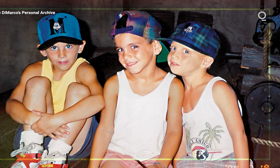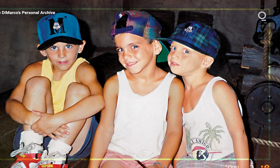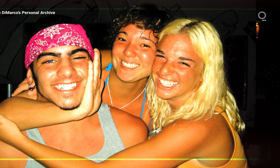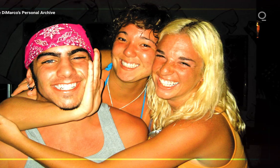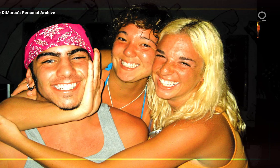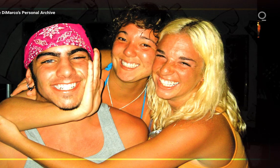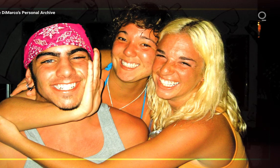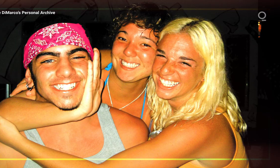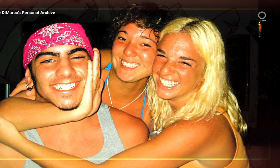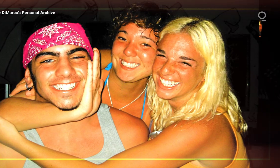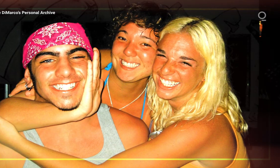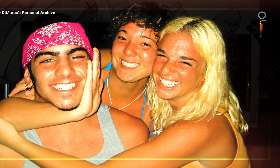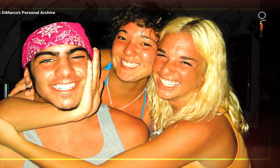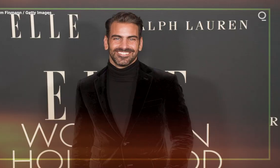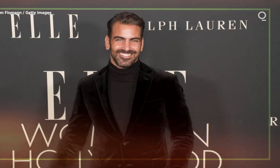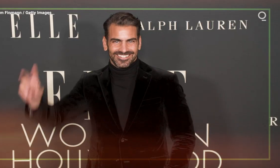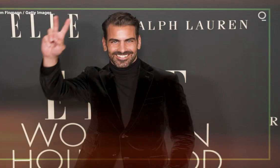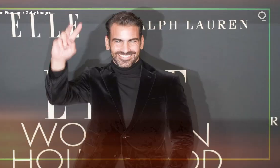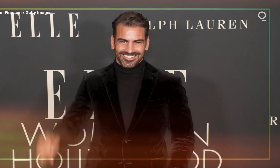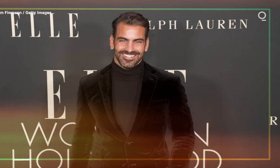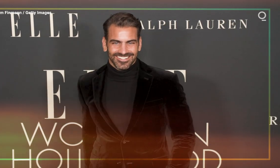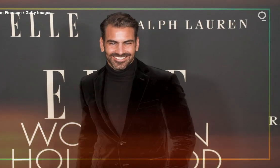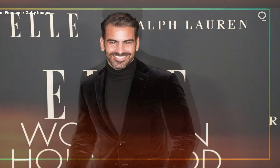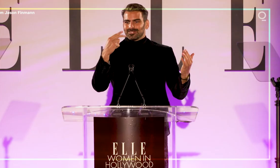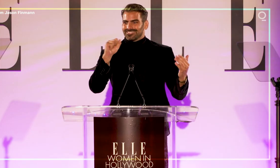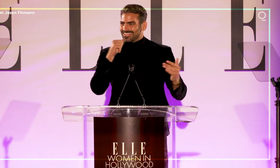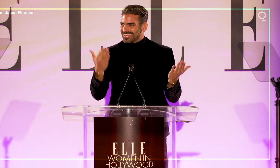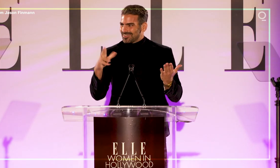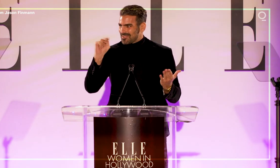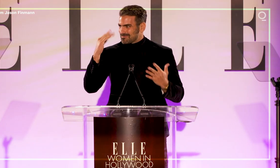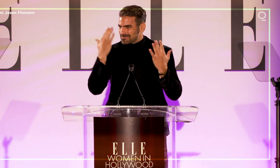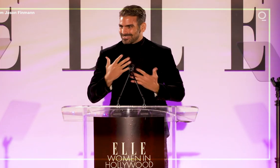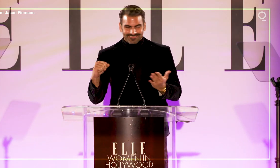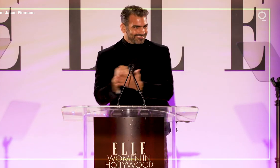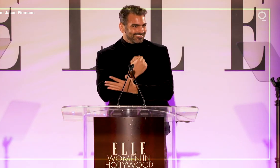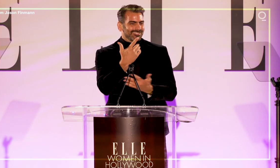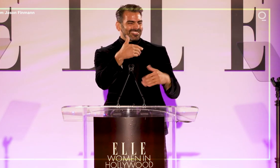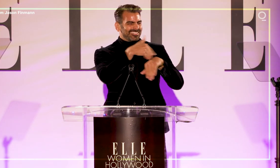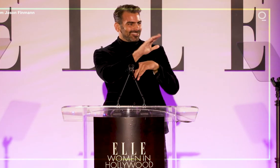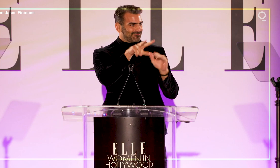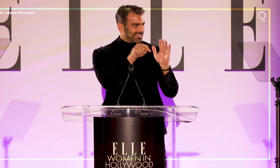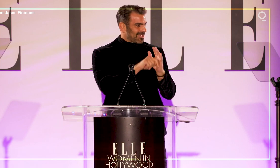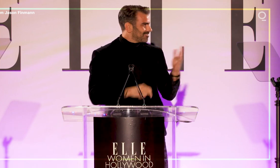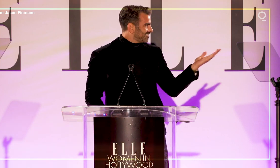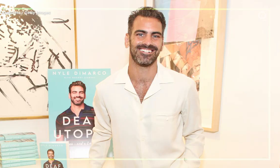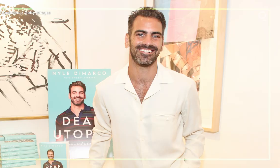choosing not to communicate vocally and has long challenged the notion that learning to sign can hinder the ability to speak English.